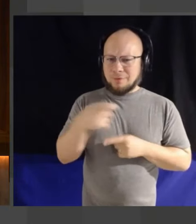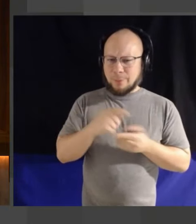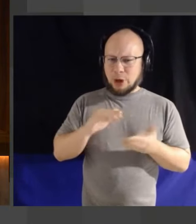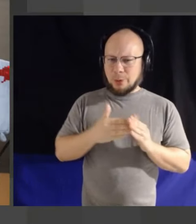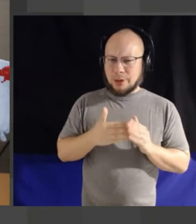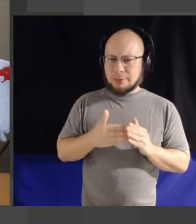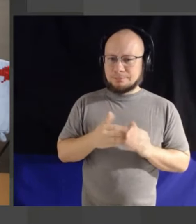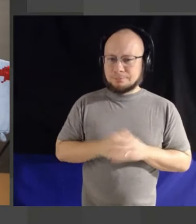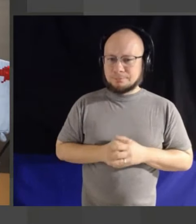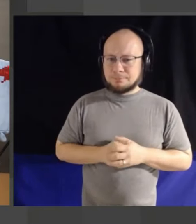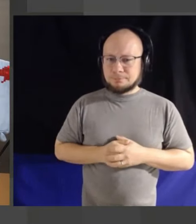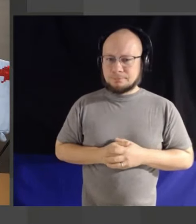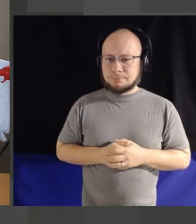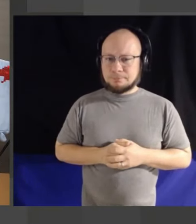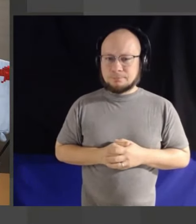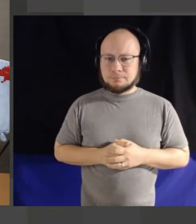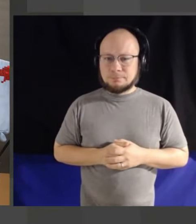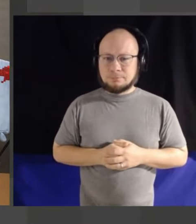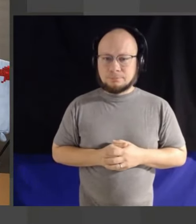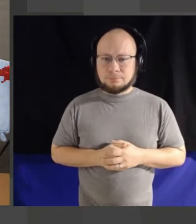HAPPY ABOUT THAT.